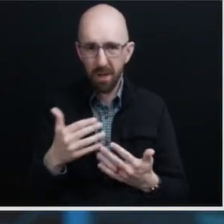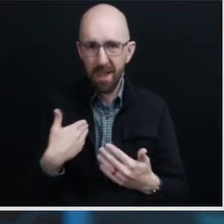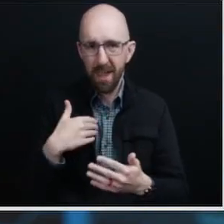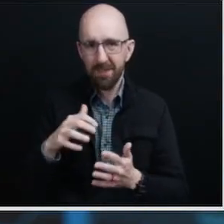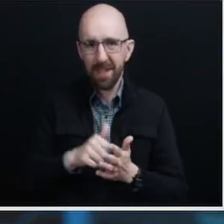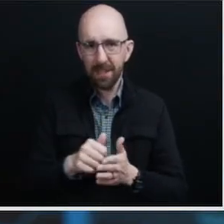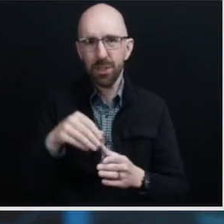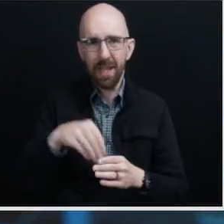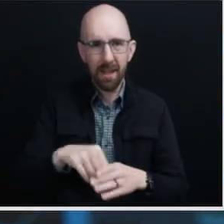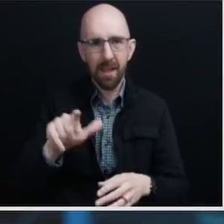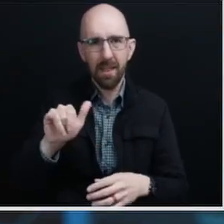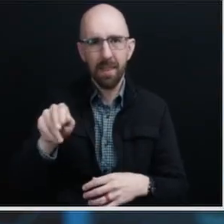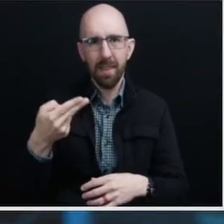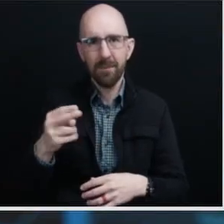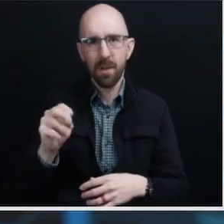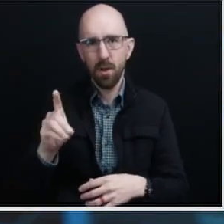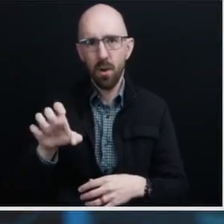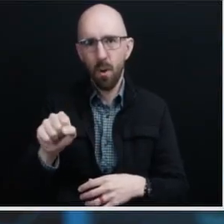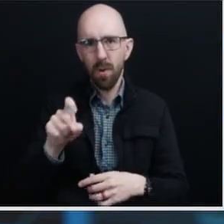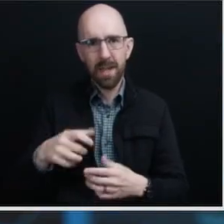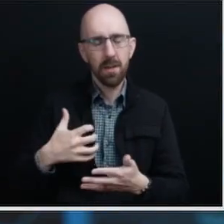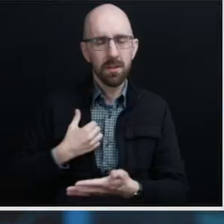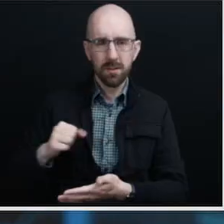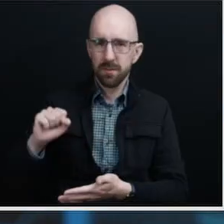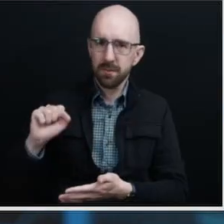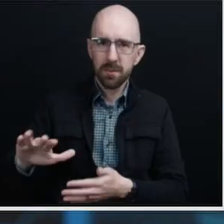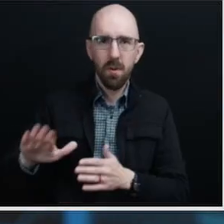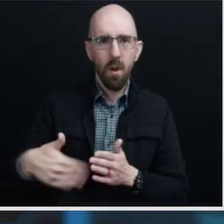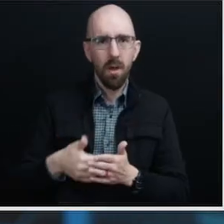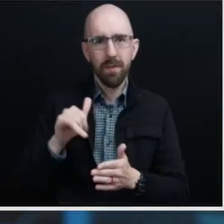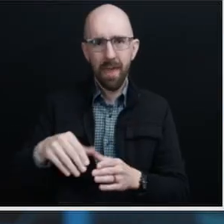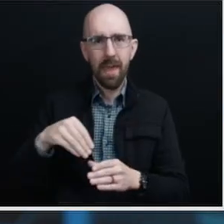so we need to remove all of those lymph nodes at surgery. That's really the standard of care.